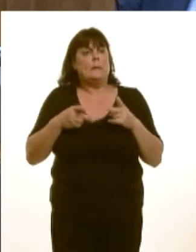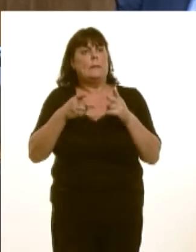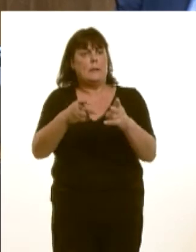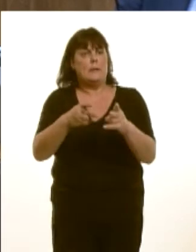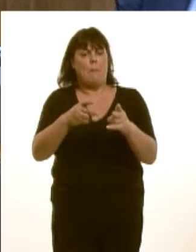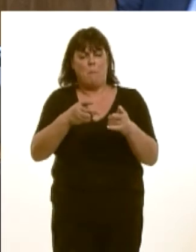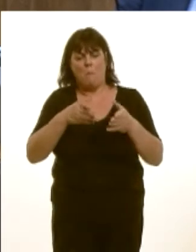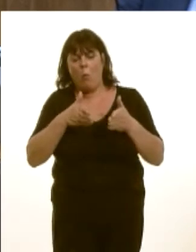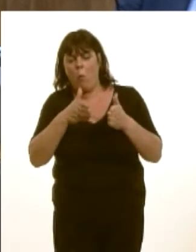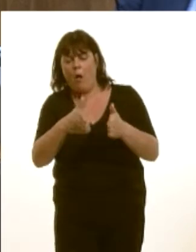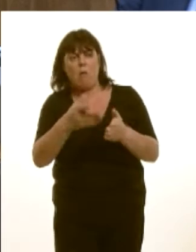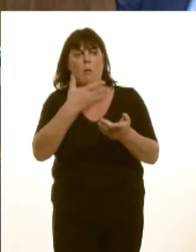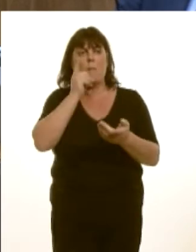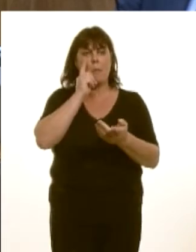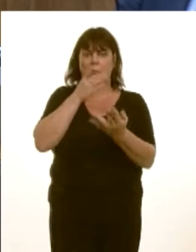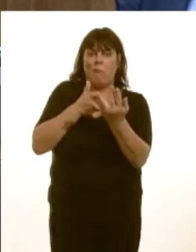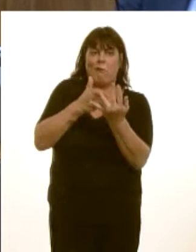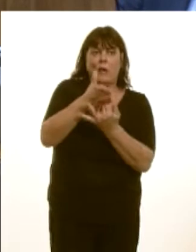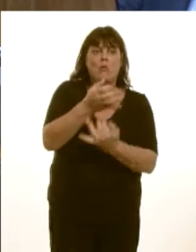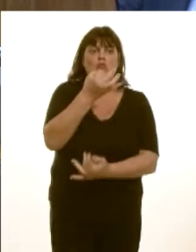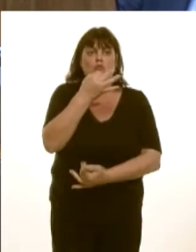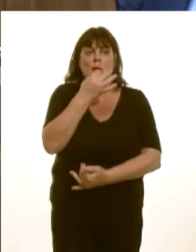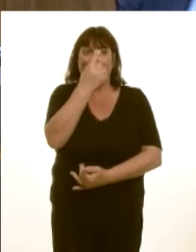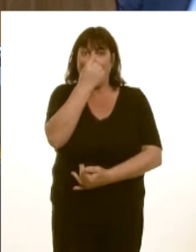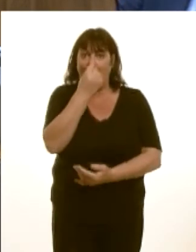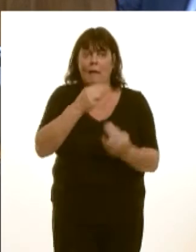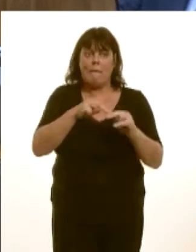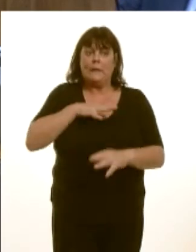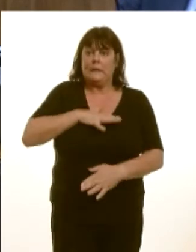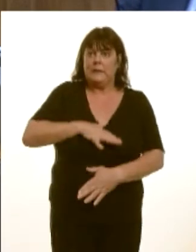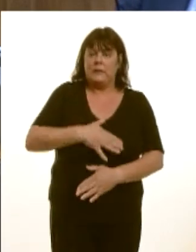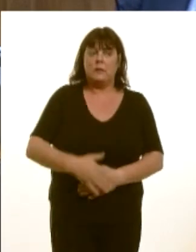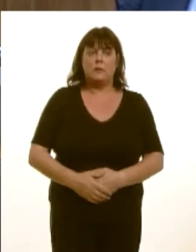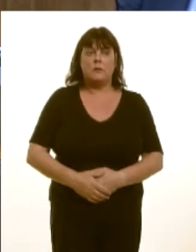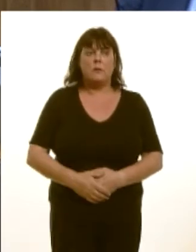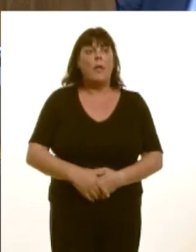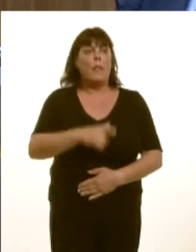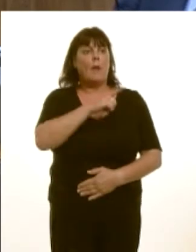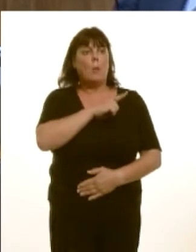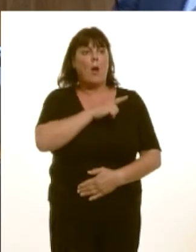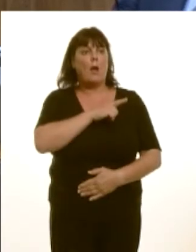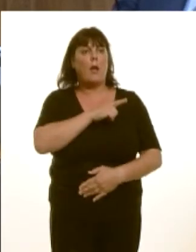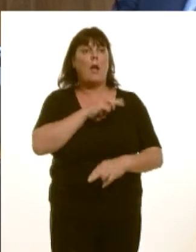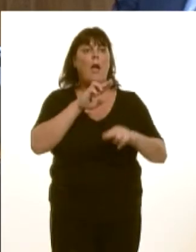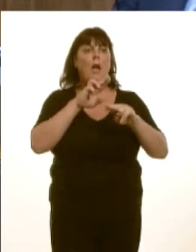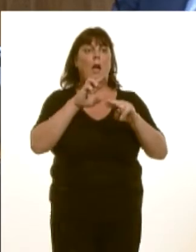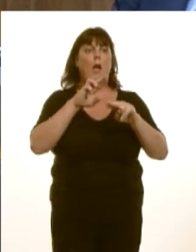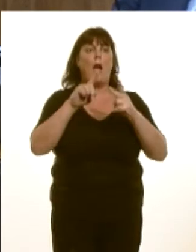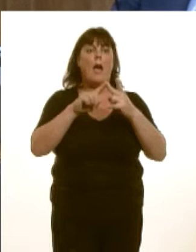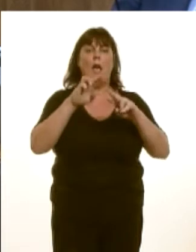have access to drugs where their circumstances dictate that, and that is why we have the individual patient funding requests process, in order to do that.